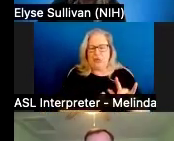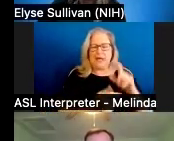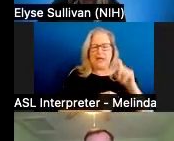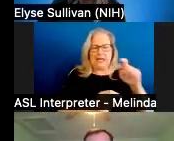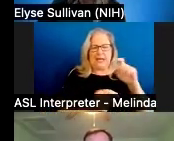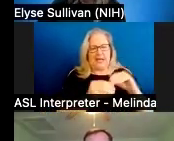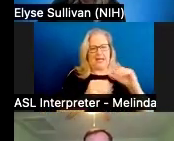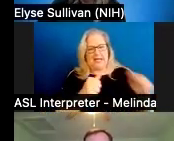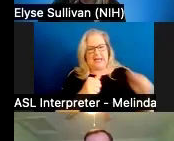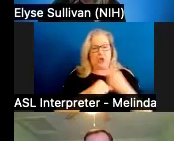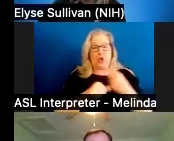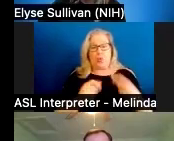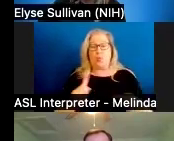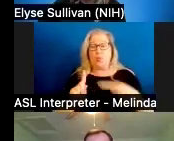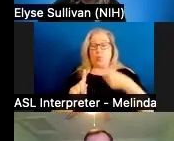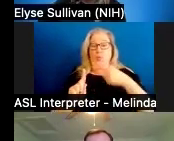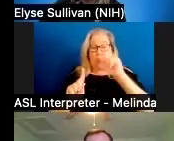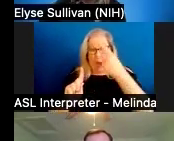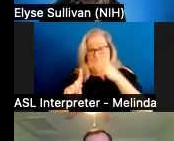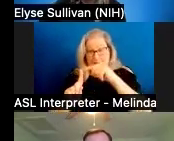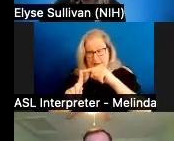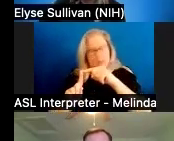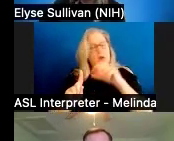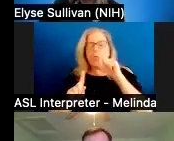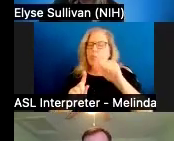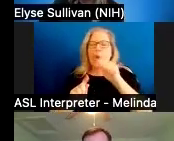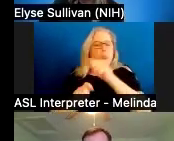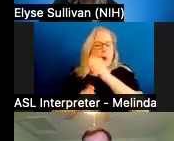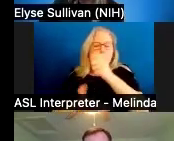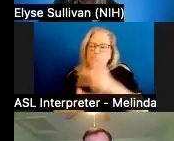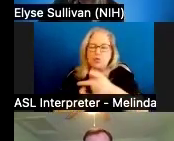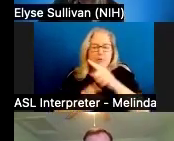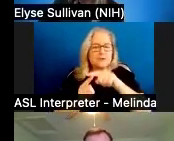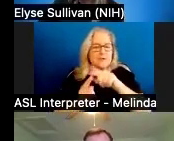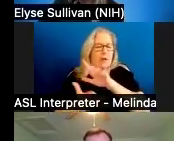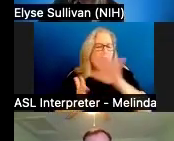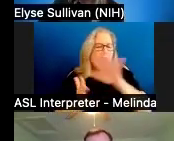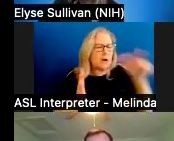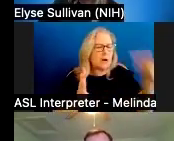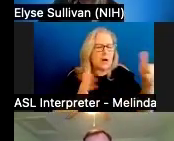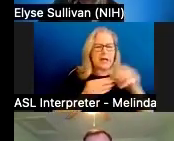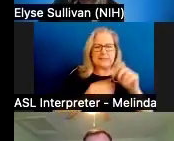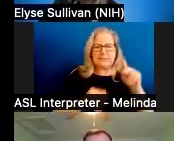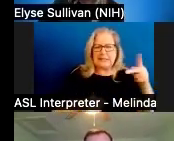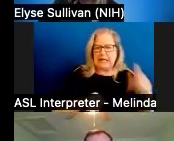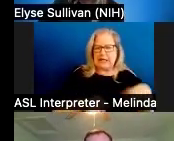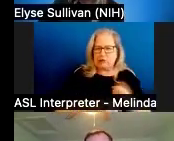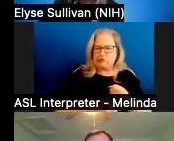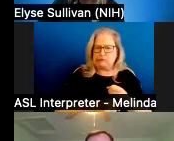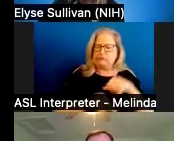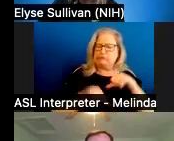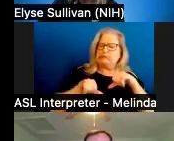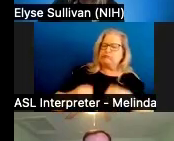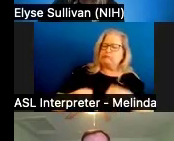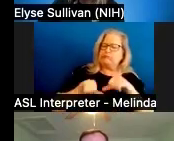will definitely not be improved until some time in year two. Go ahead and .. . Perfect, Crystal. Thank you. So all right.